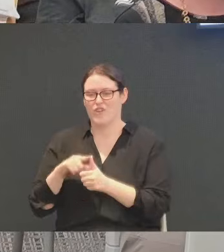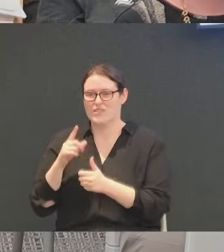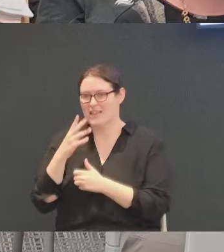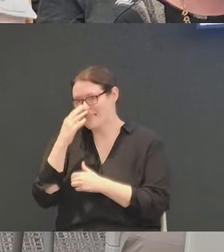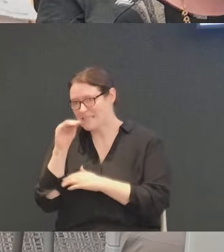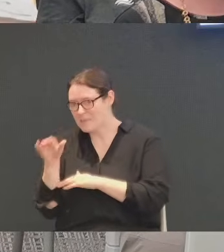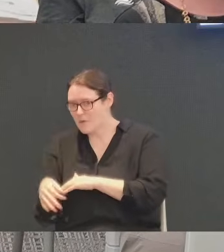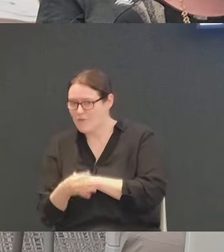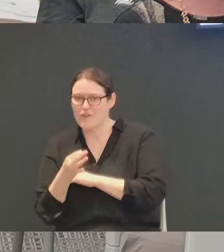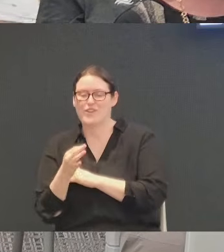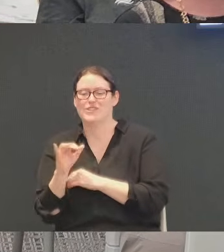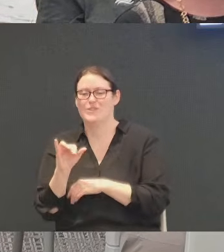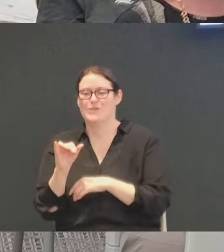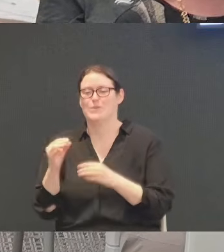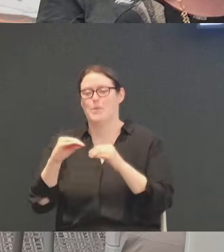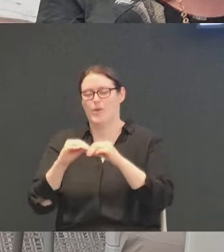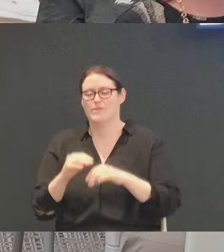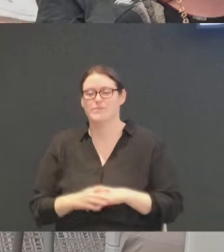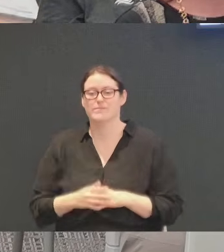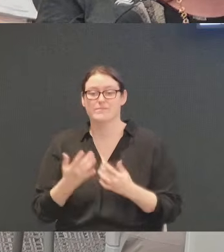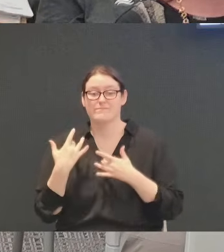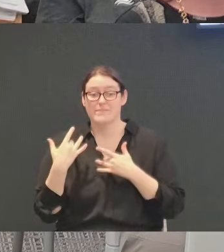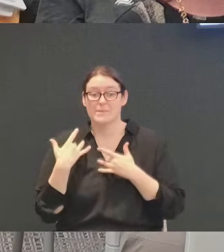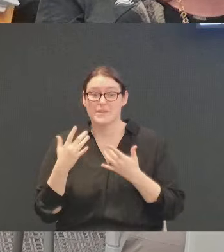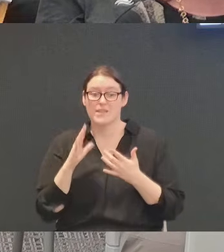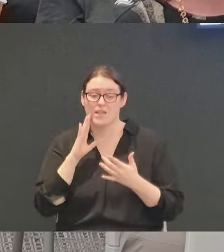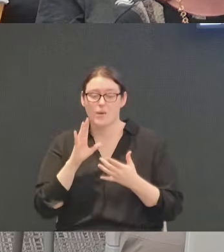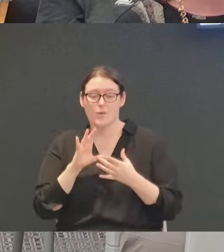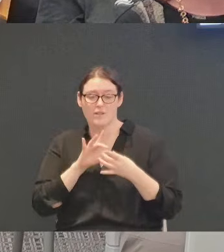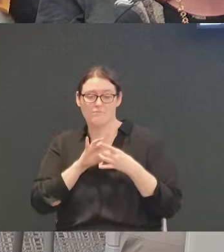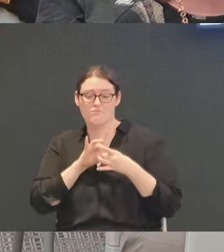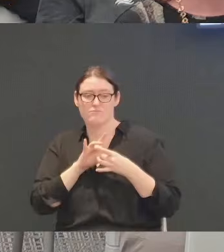foster parents often time build community with the biological families so that lasting connections